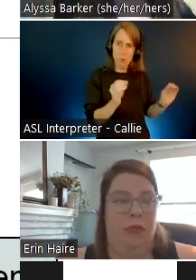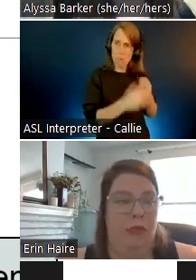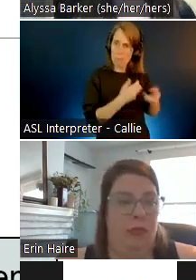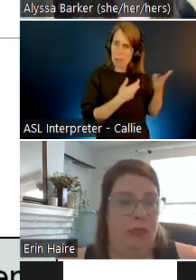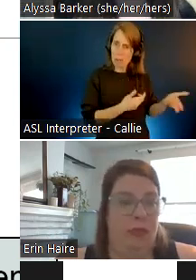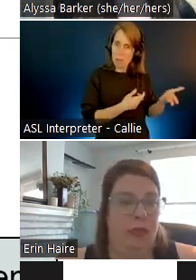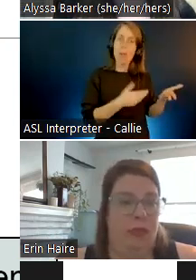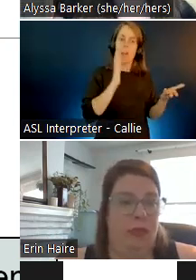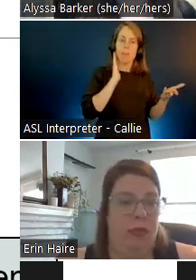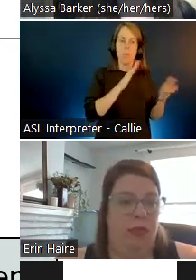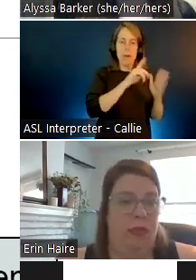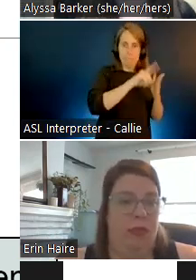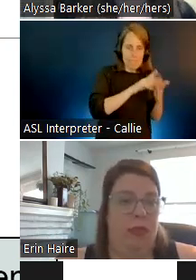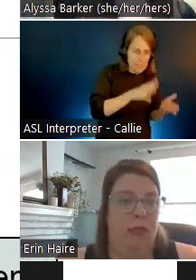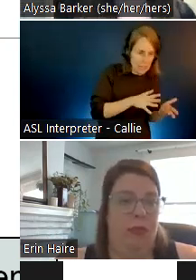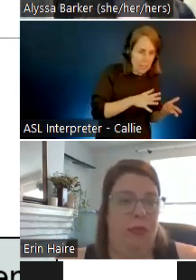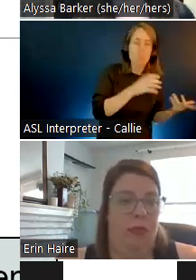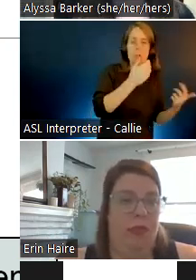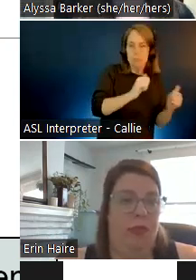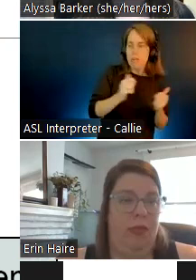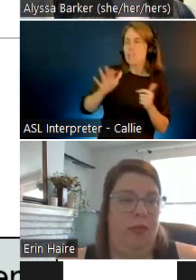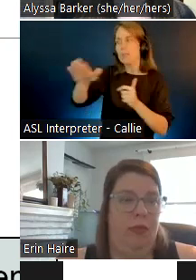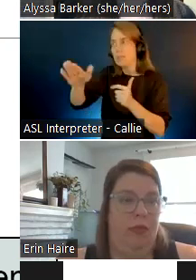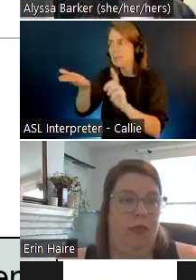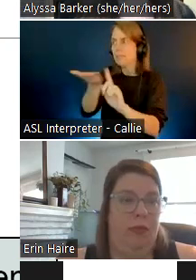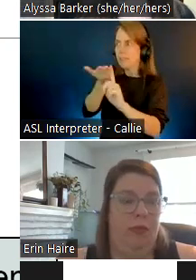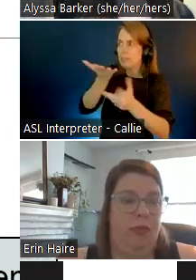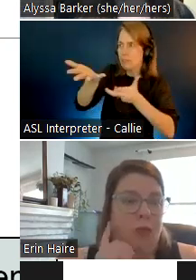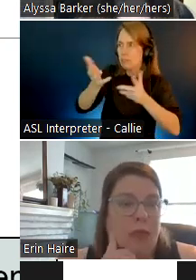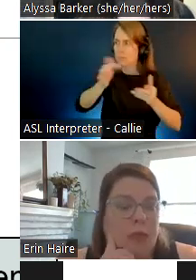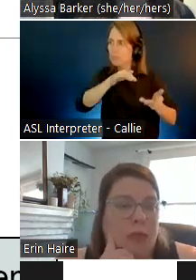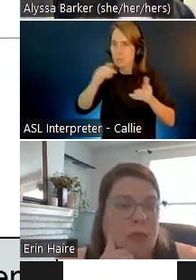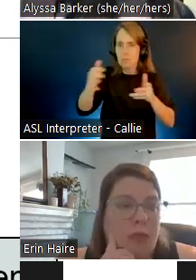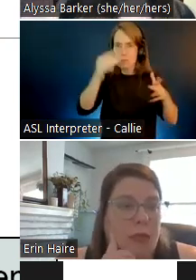or whoever it is and and try to get a settlement and if it settles then we can file